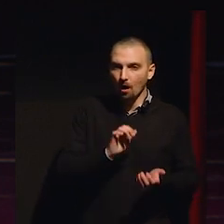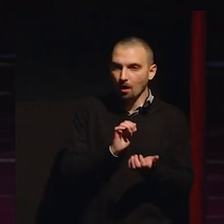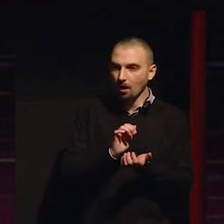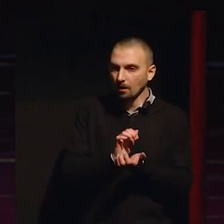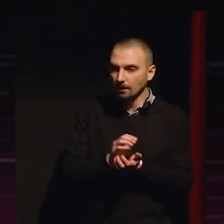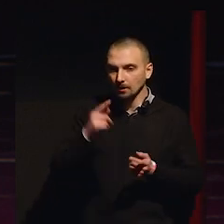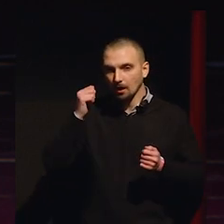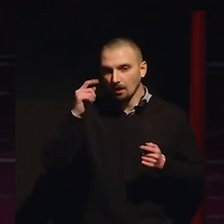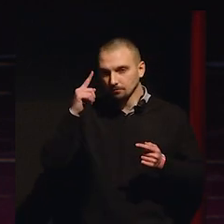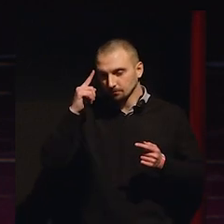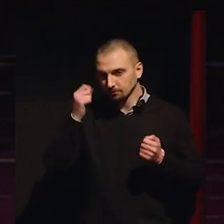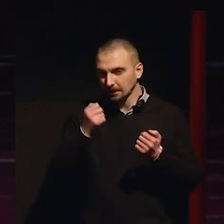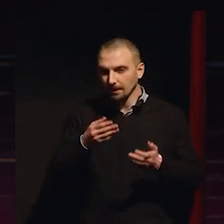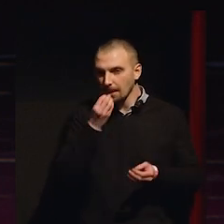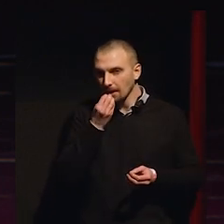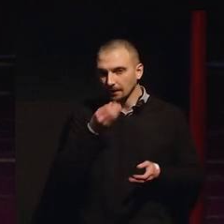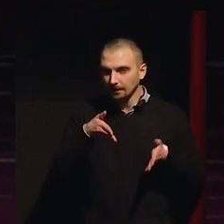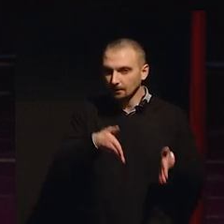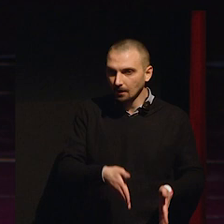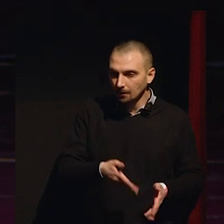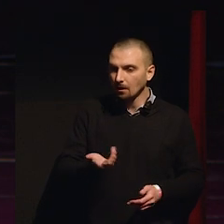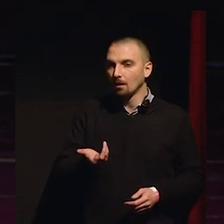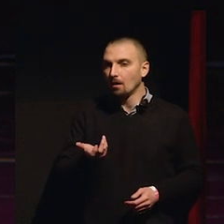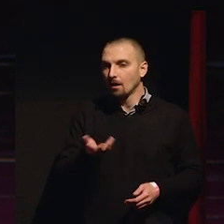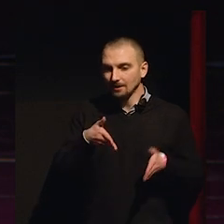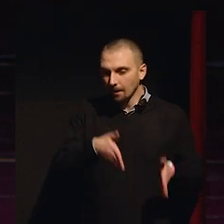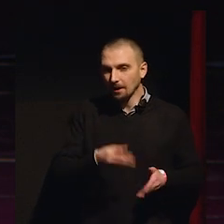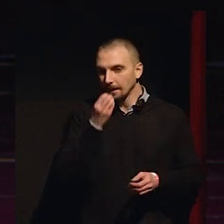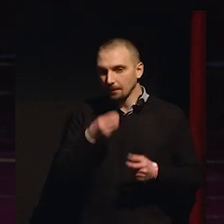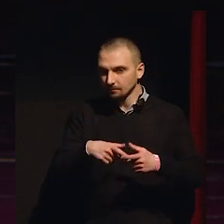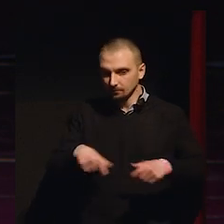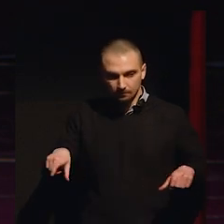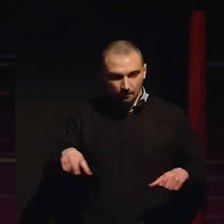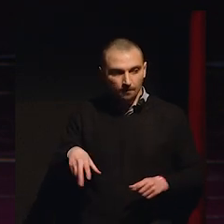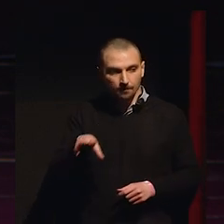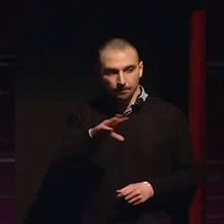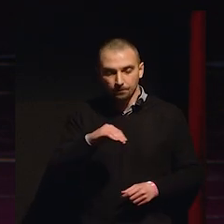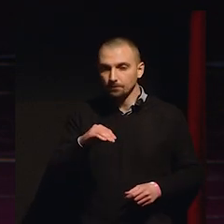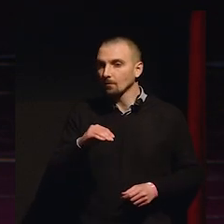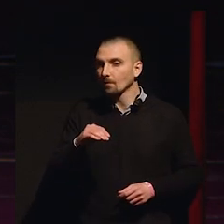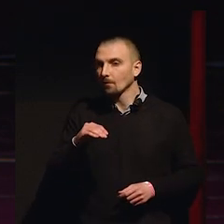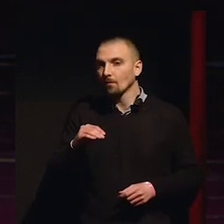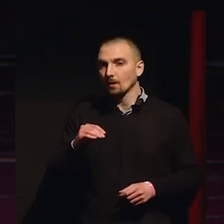a funeral luncheon; we transferred those fees to the shopkeepers. This was sometimes the stationary shop,